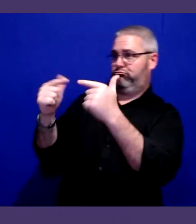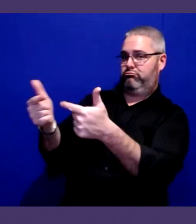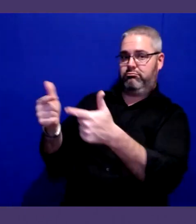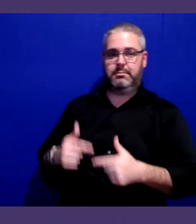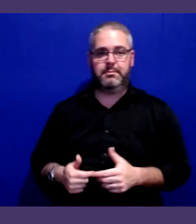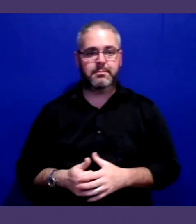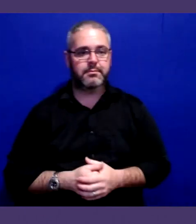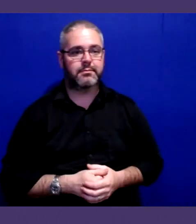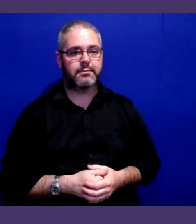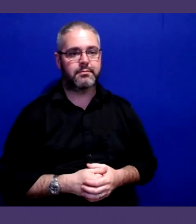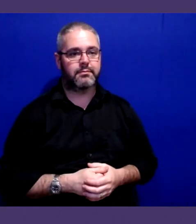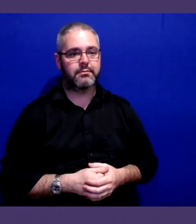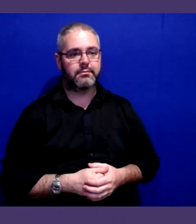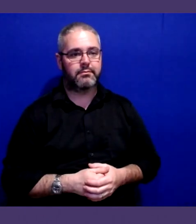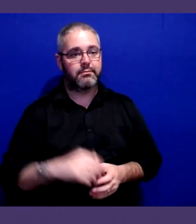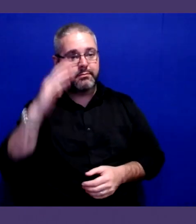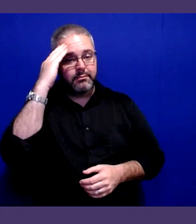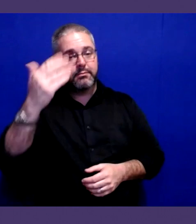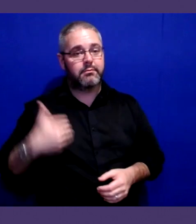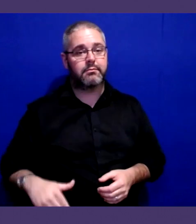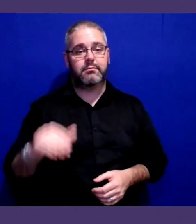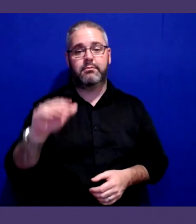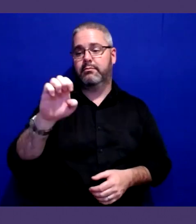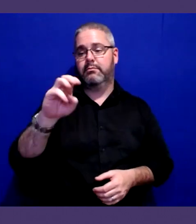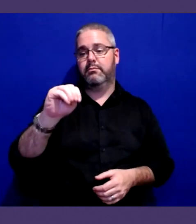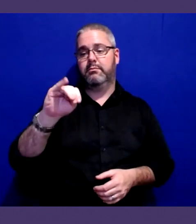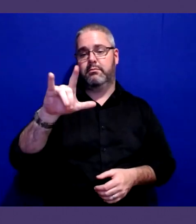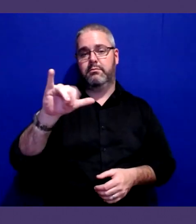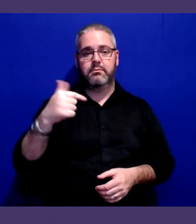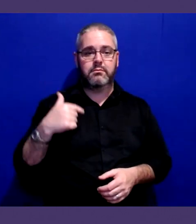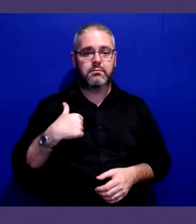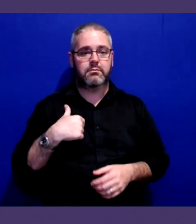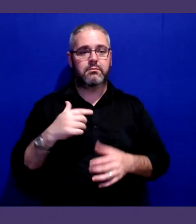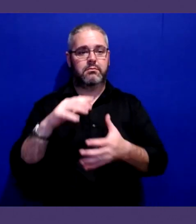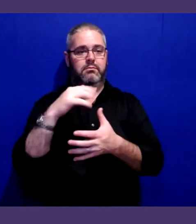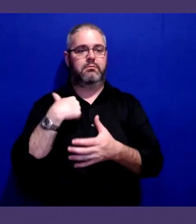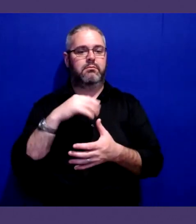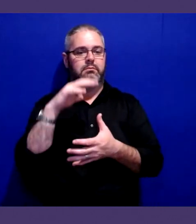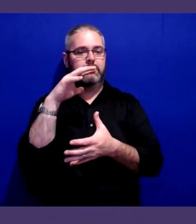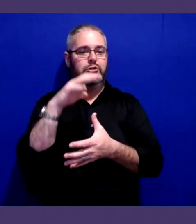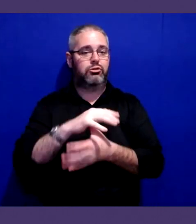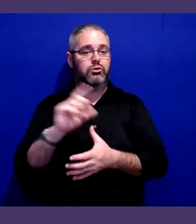my name is Emily Paterson and I am a senior at Michigan State University studying